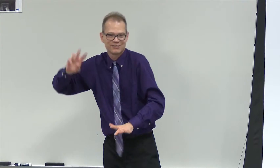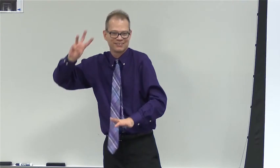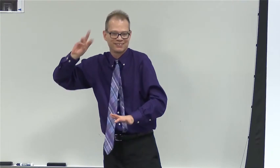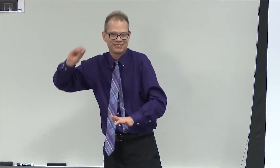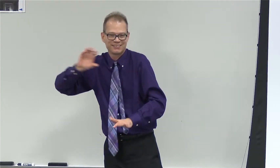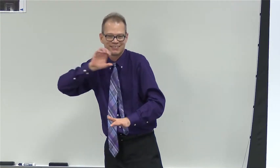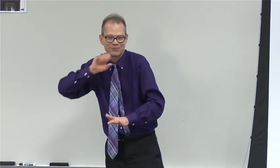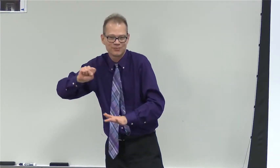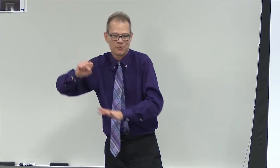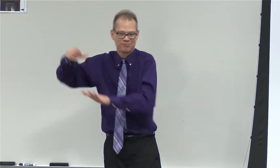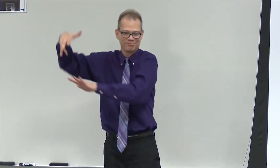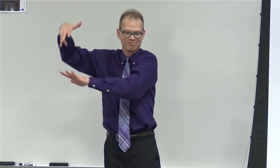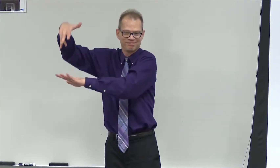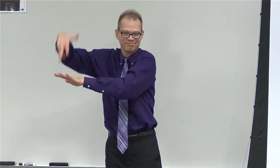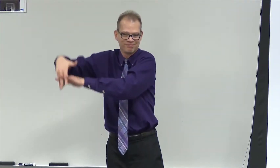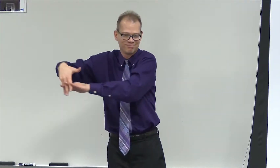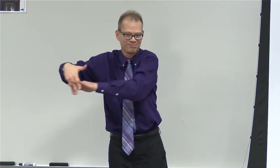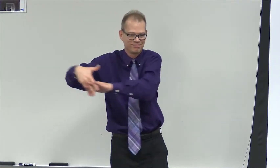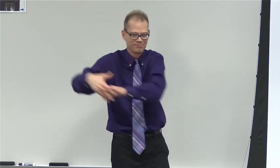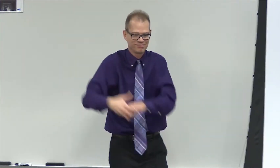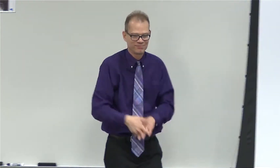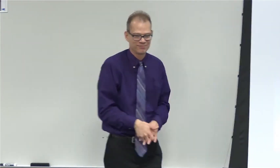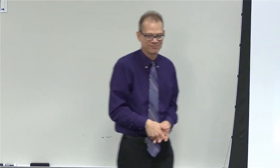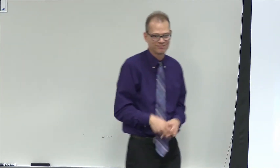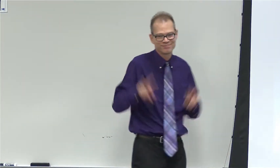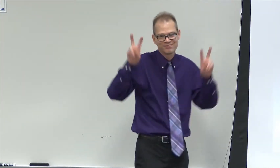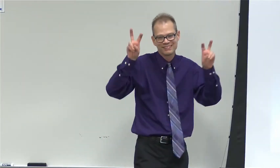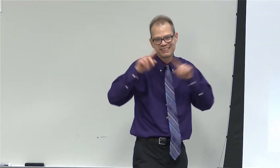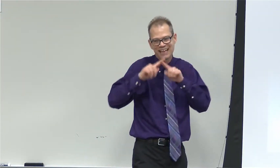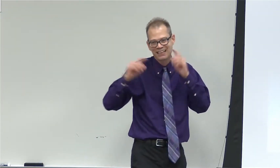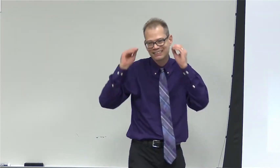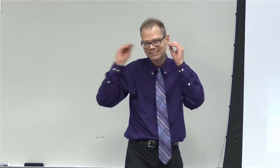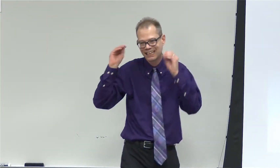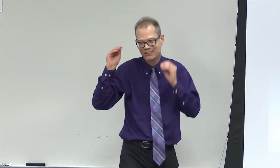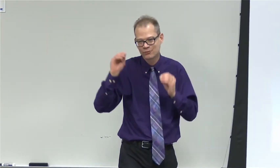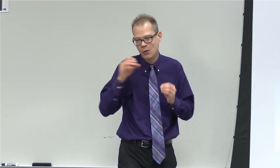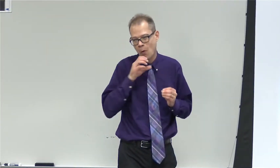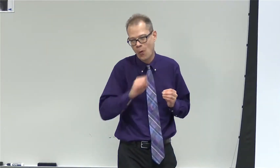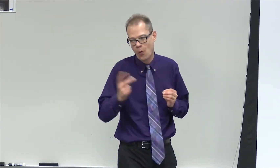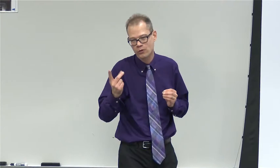If people are already 50 or 60 years old, they're already set in their ways, so to speak.